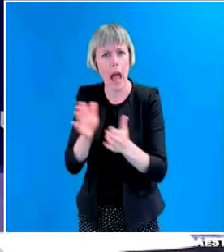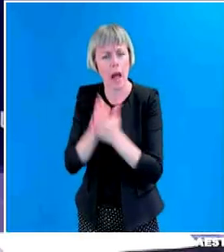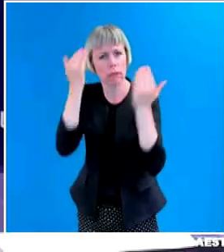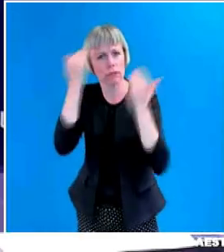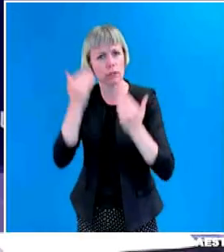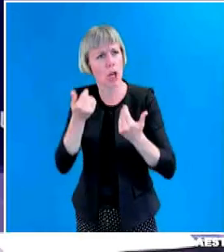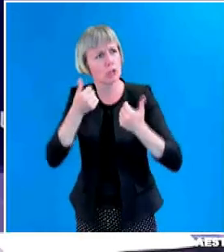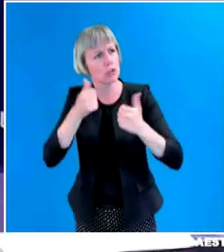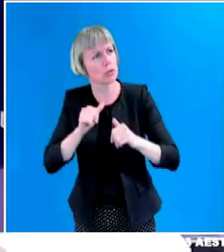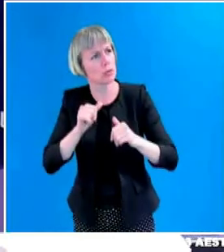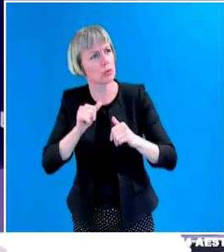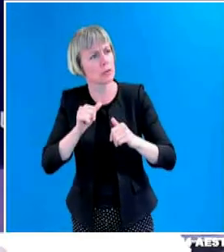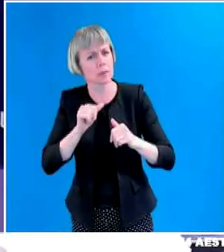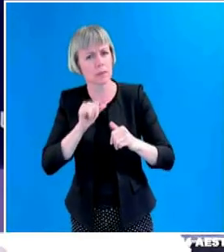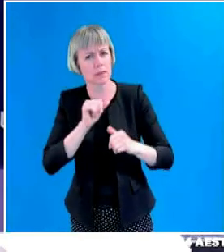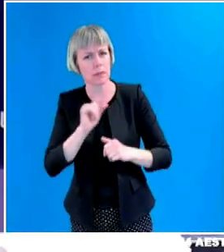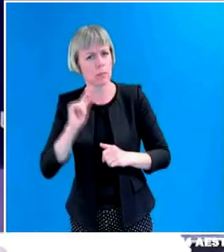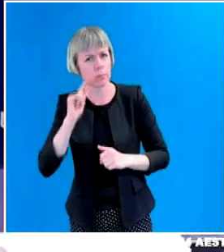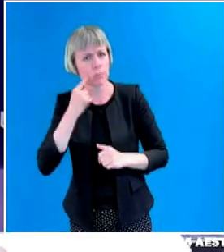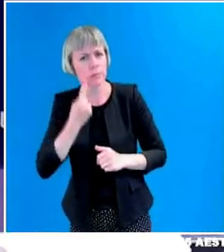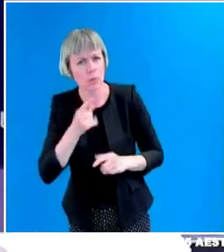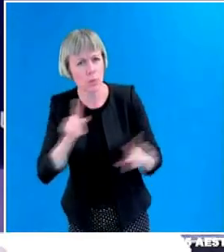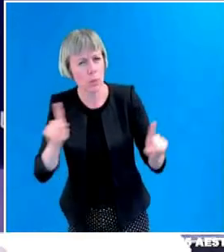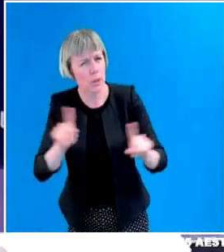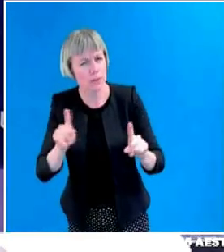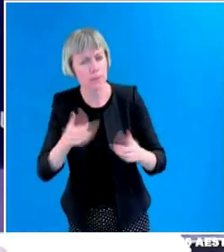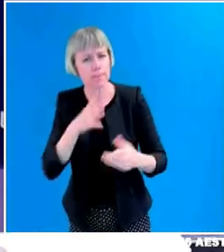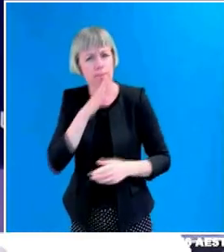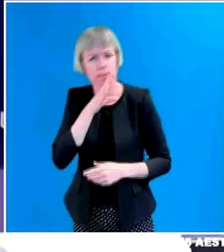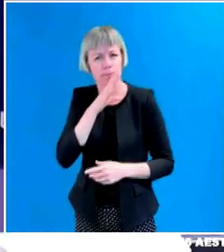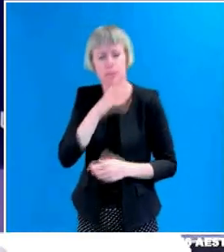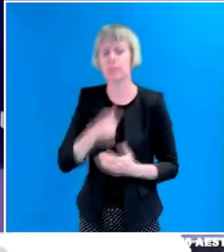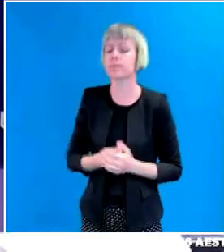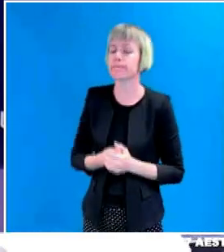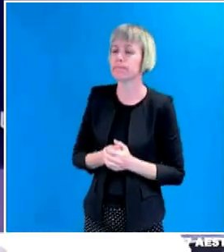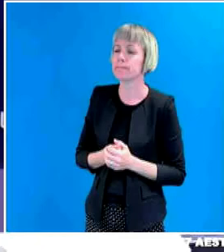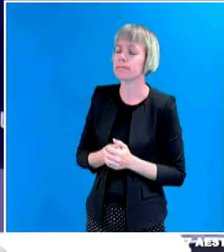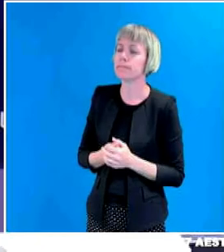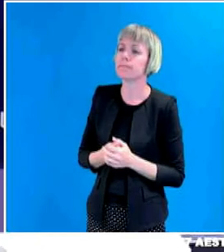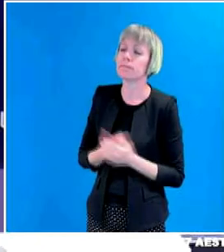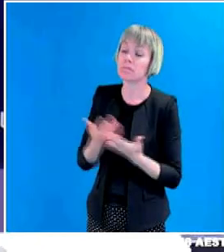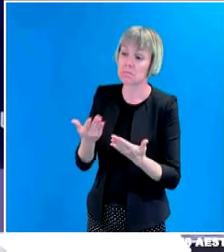I think we need to clarify. Intention reflected in perhaps the explanatory memorandum and